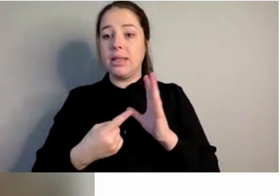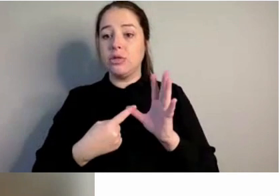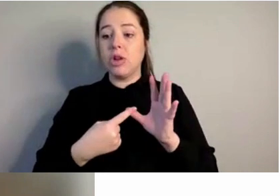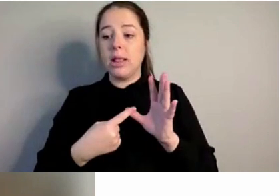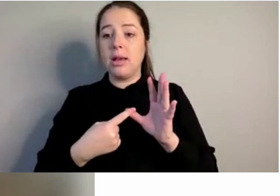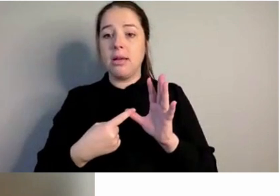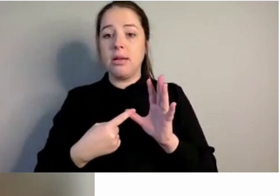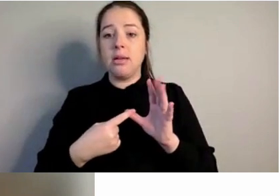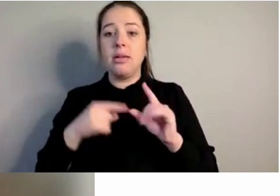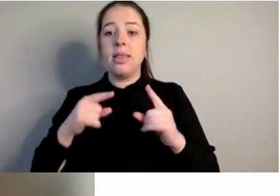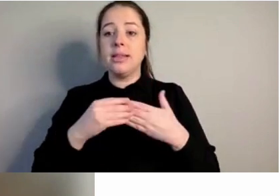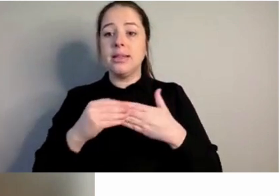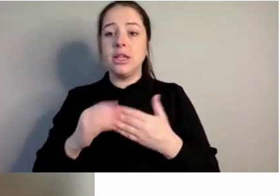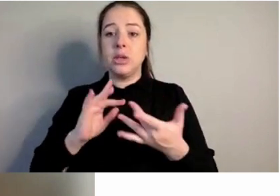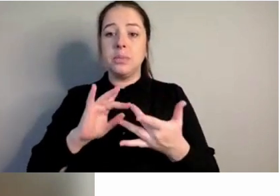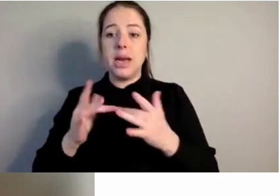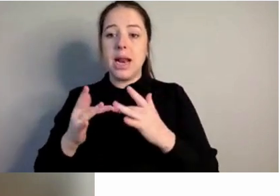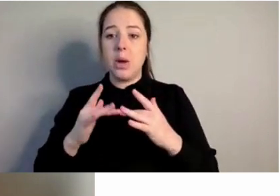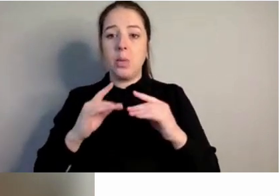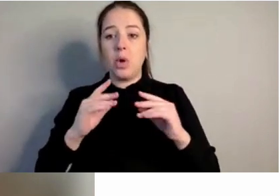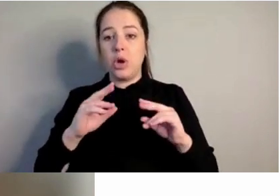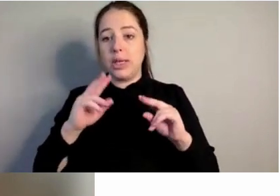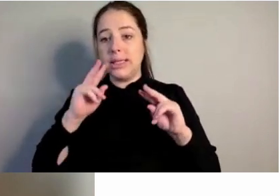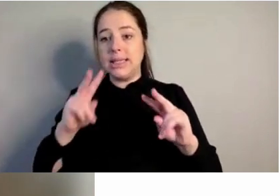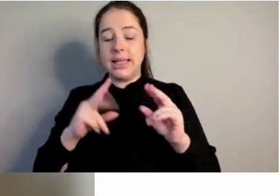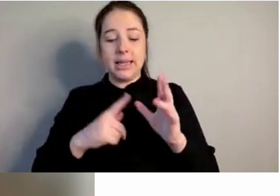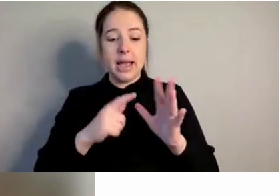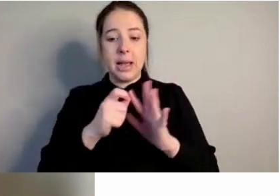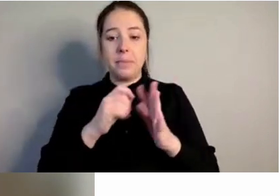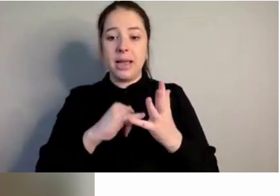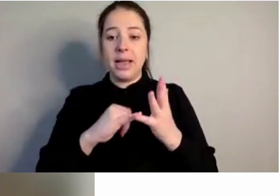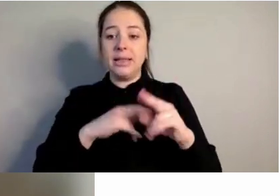This leadership network sees APS staff of APS6 and above